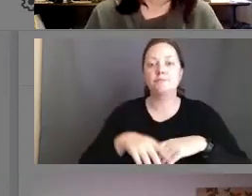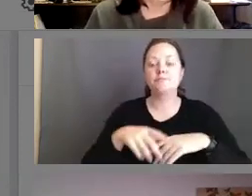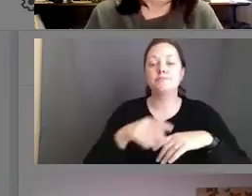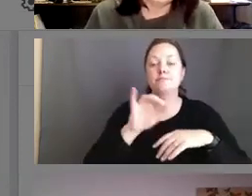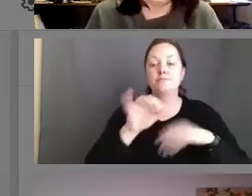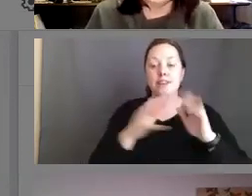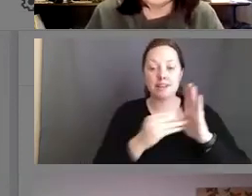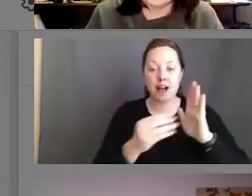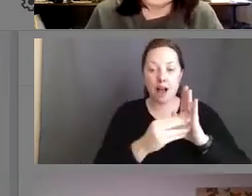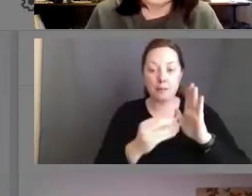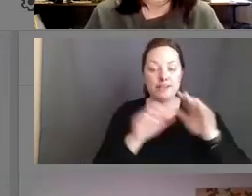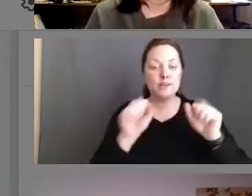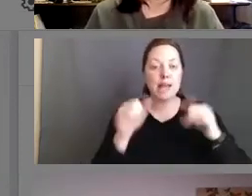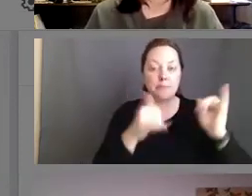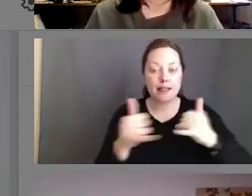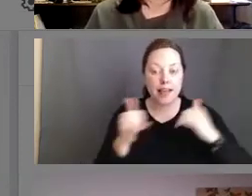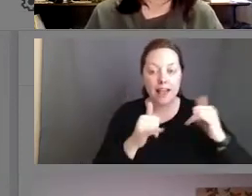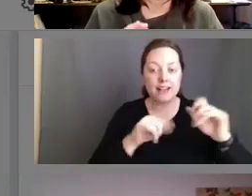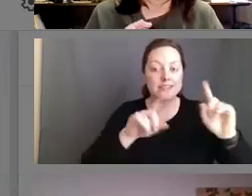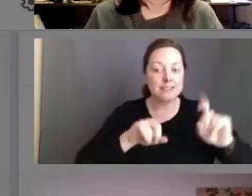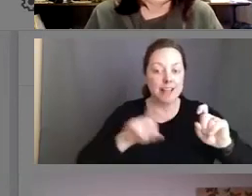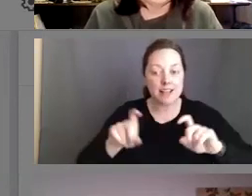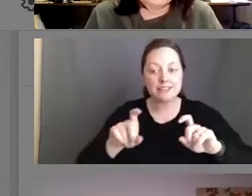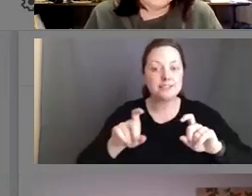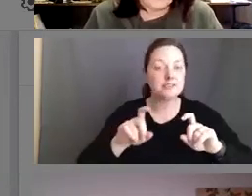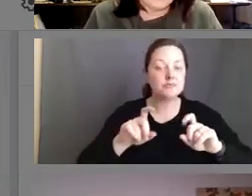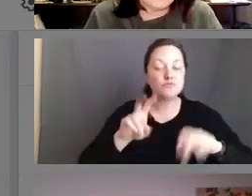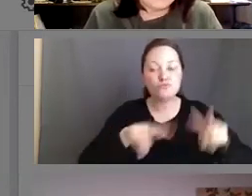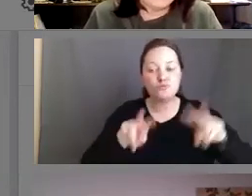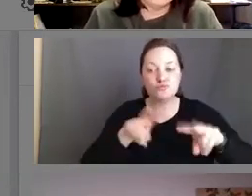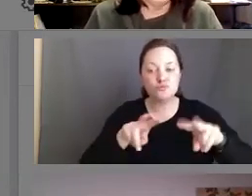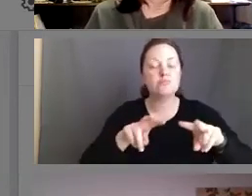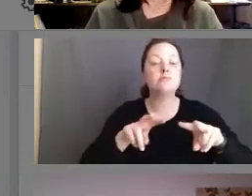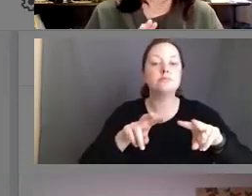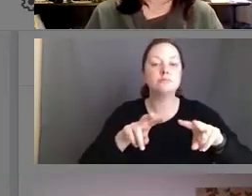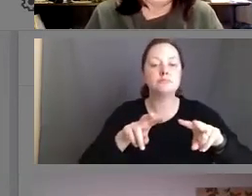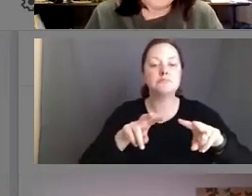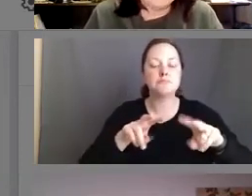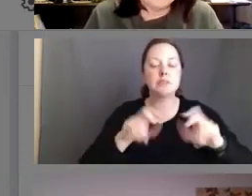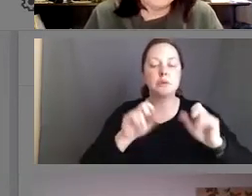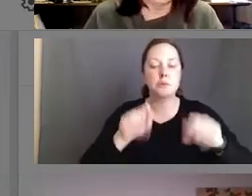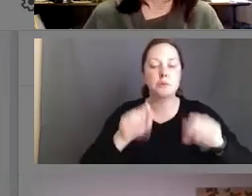Select an image, pick one from YouTube, you can find a YouTube video and put it in there.